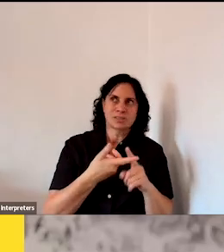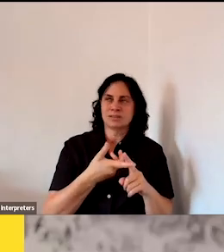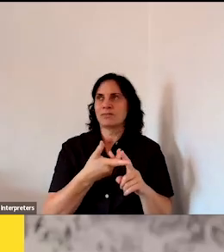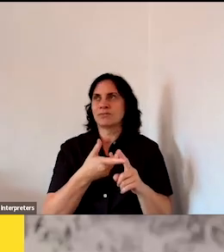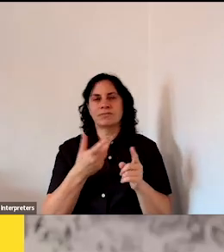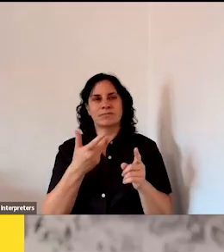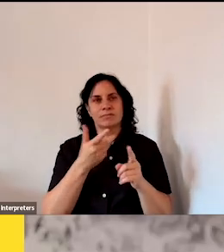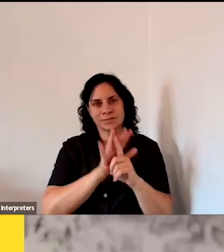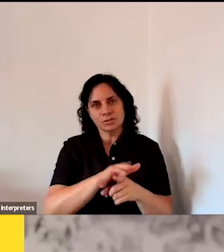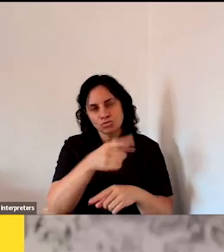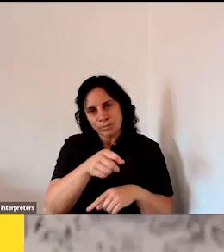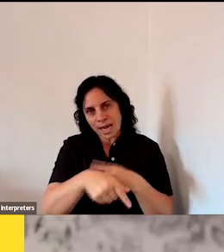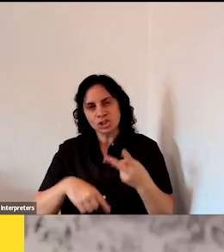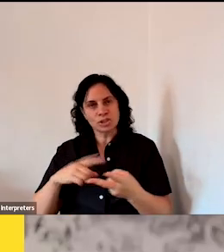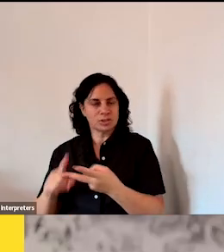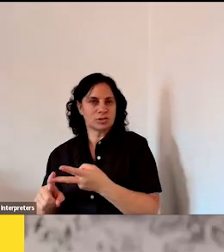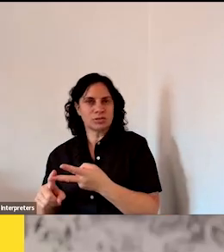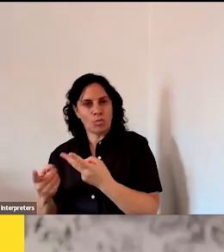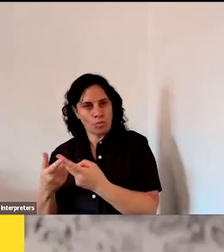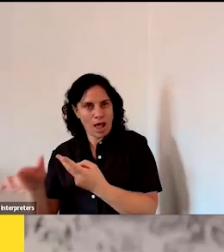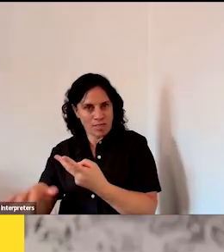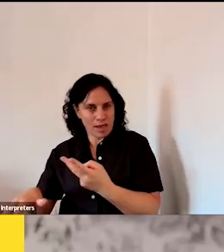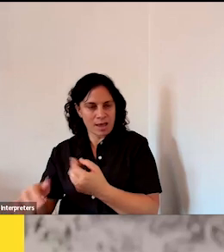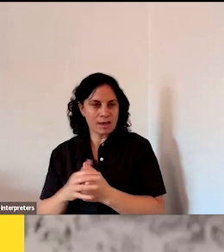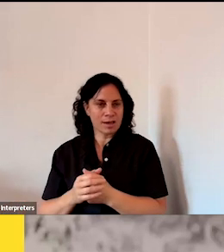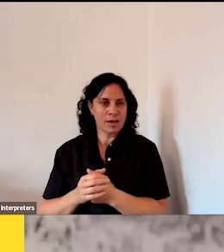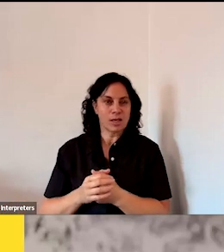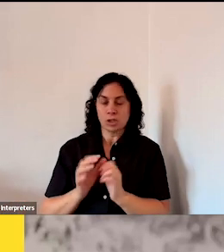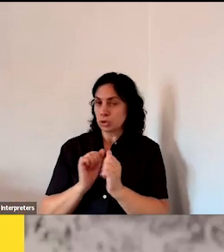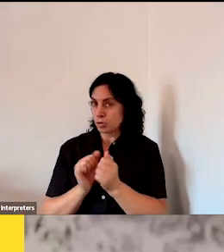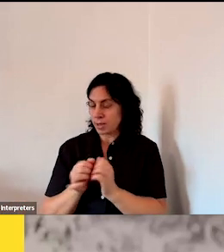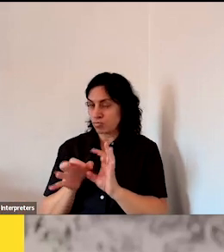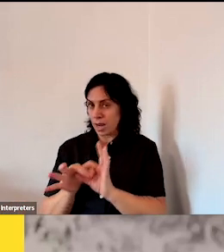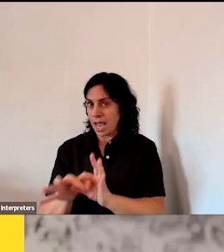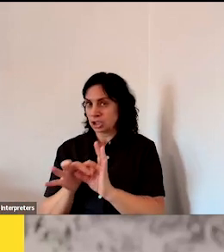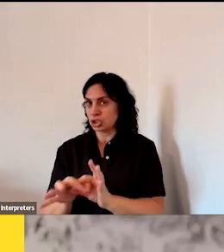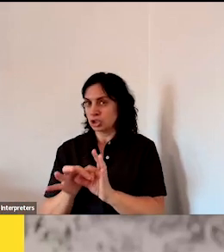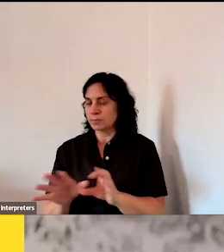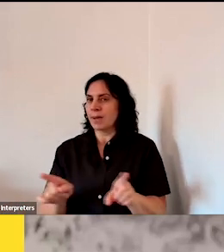So we need to help to create environments that might promote positive peer relationships as well as mental health.